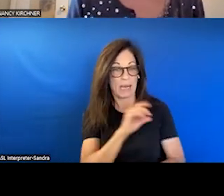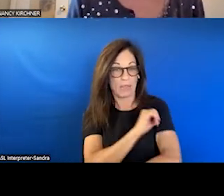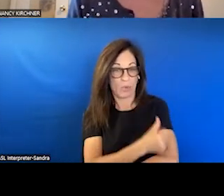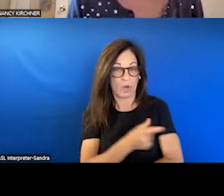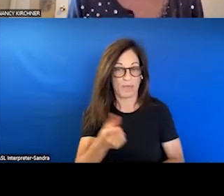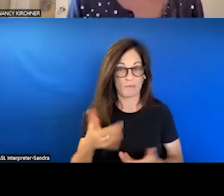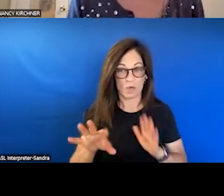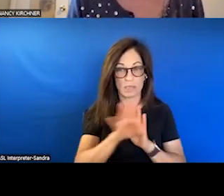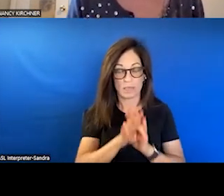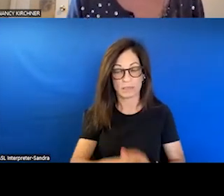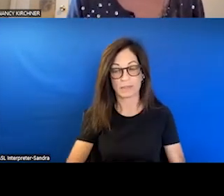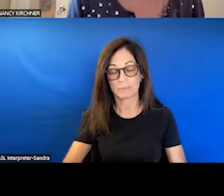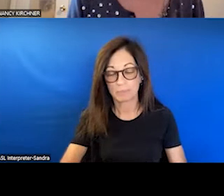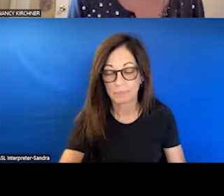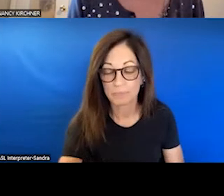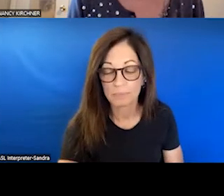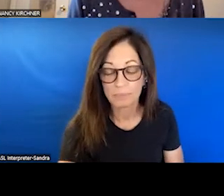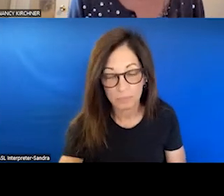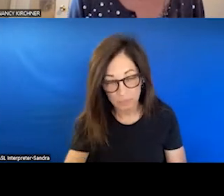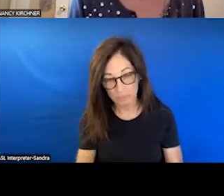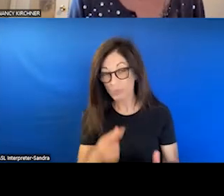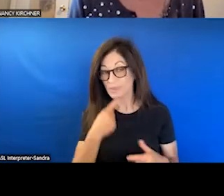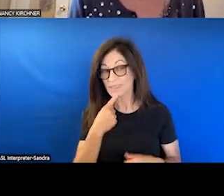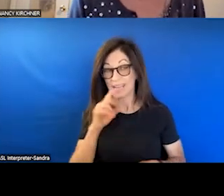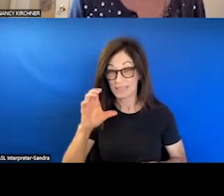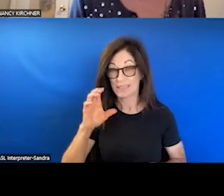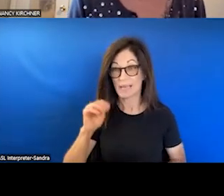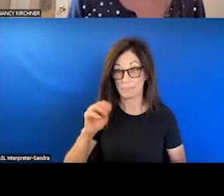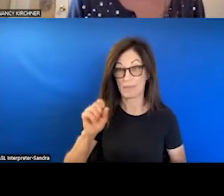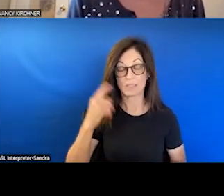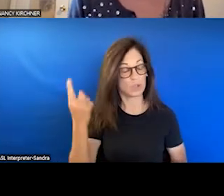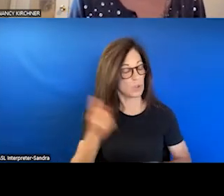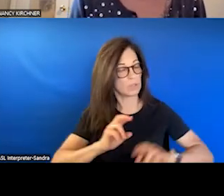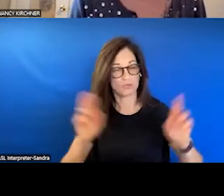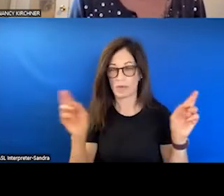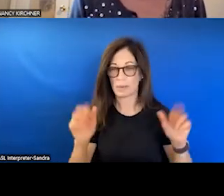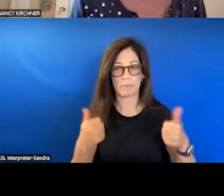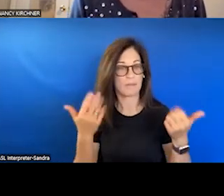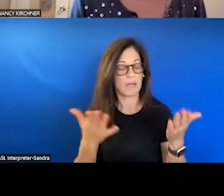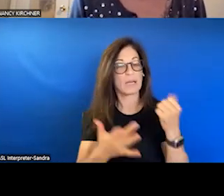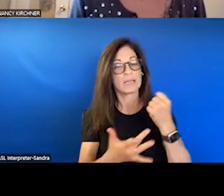AND I JUST WANT TO MENTION, THAT, CMS, AS ALWAYS, STANDS READY TO PROVIDE TECHNICAL ASSISTANCE,